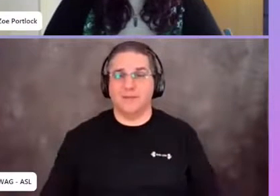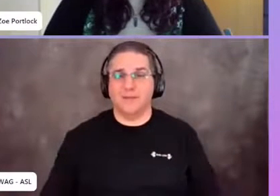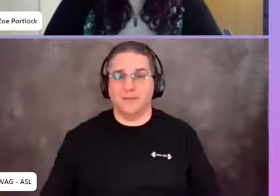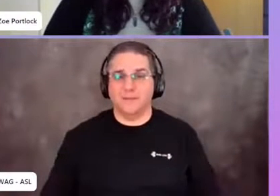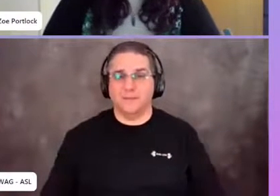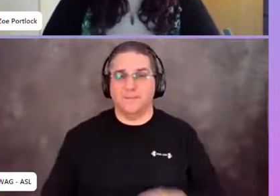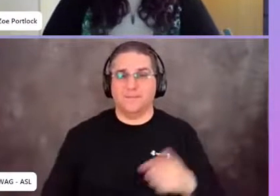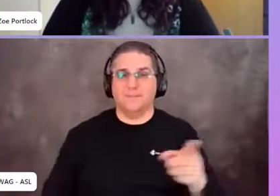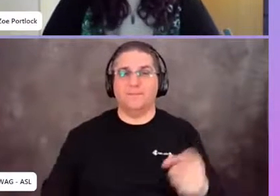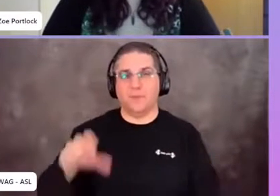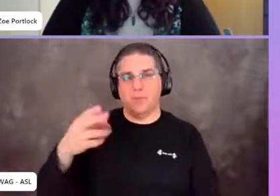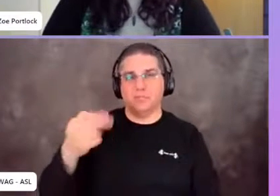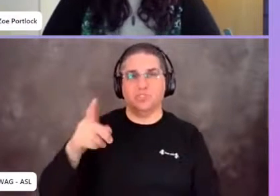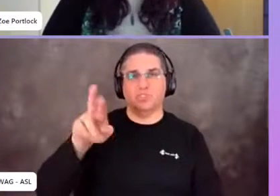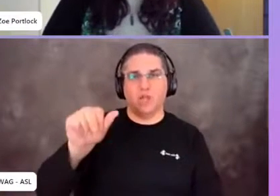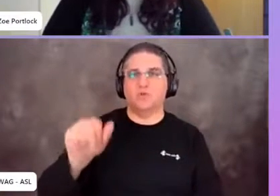Arpitha. Open to other members of the